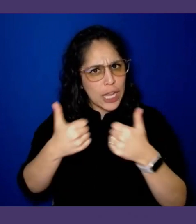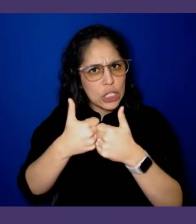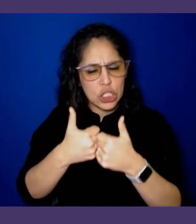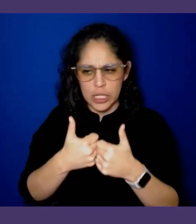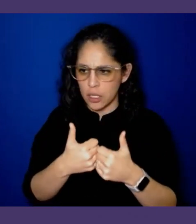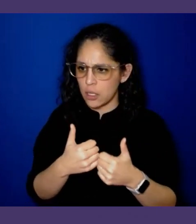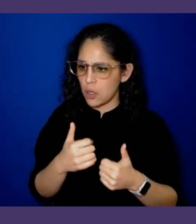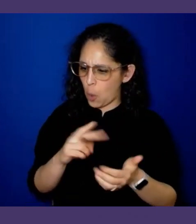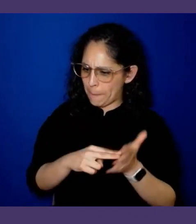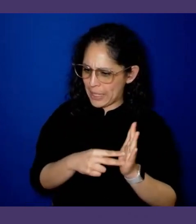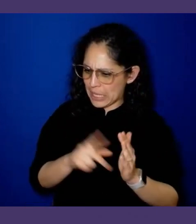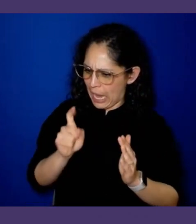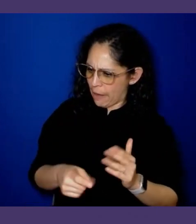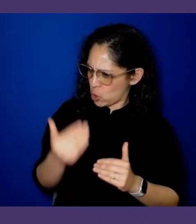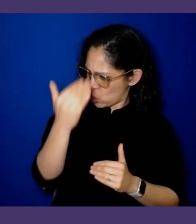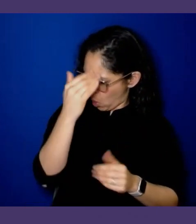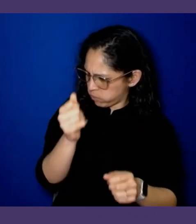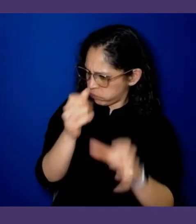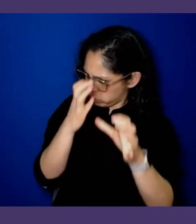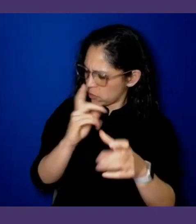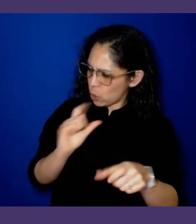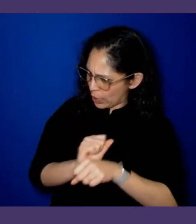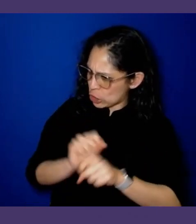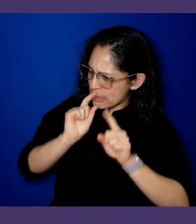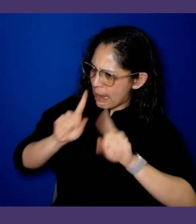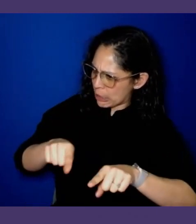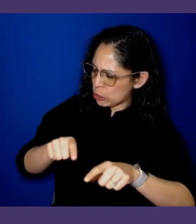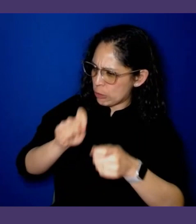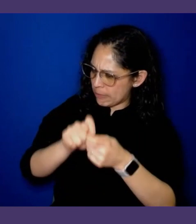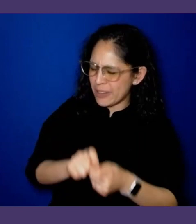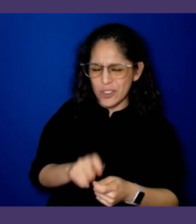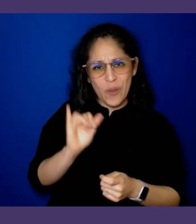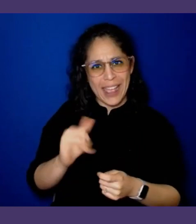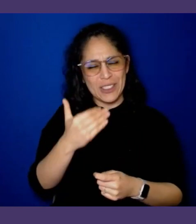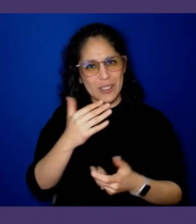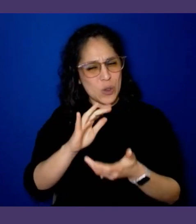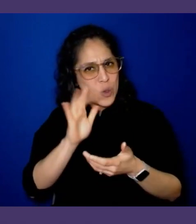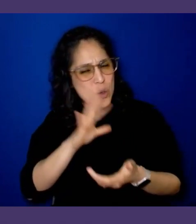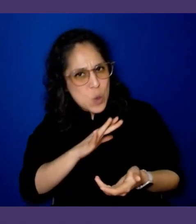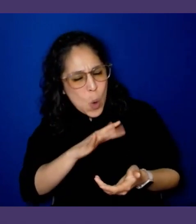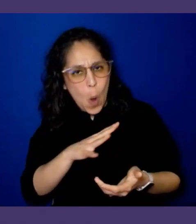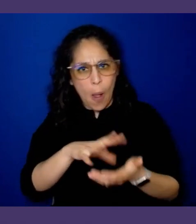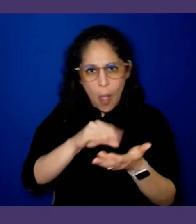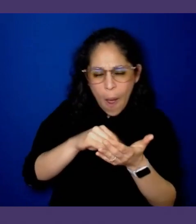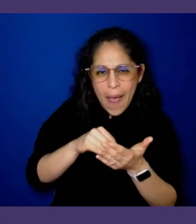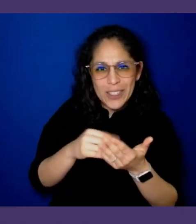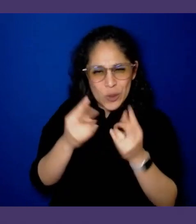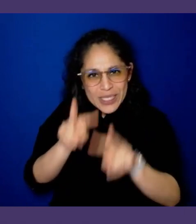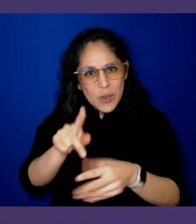I thought that was really cool insight to be able to see behind the scenes. Thank you again all of you for